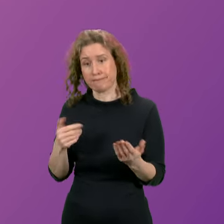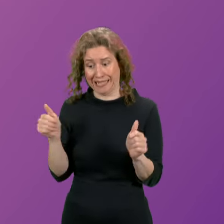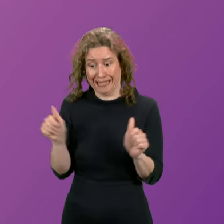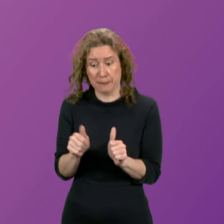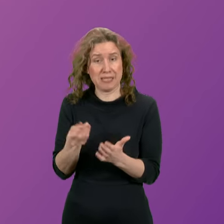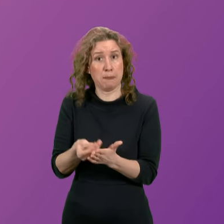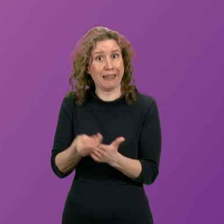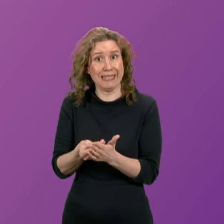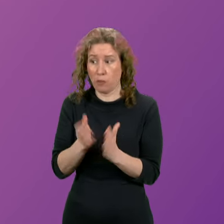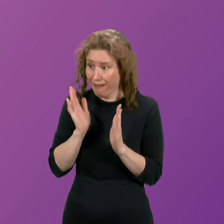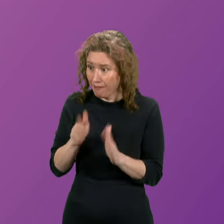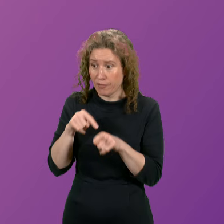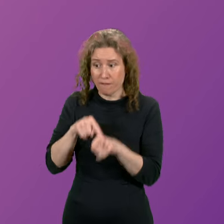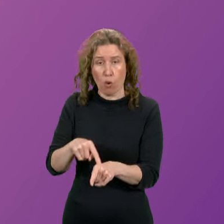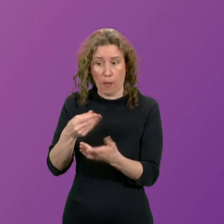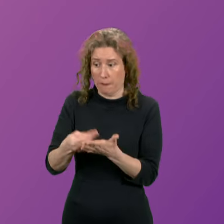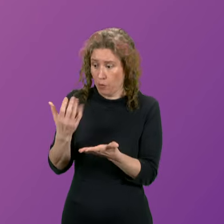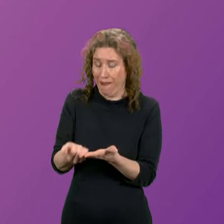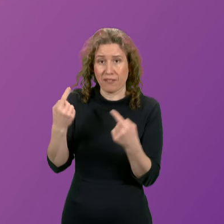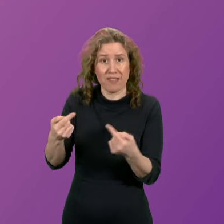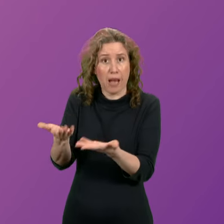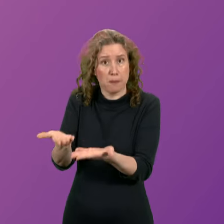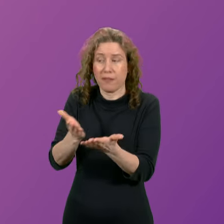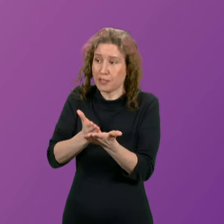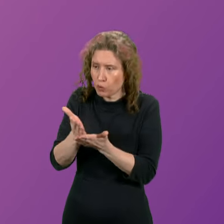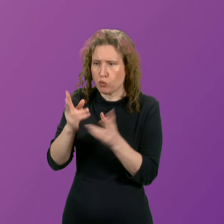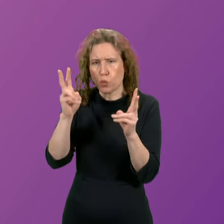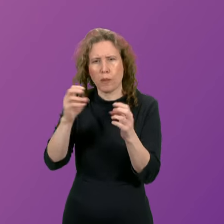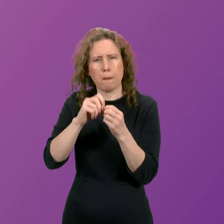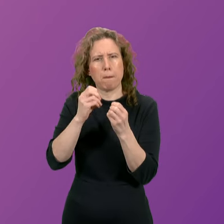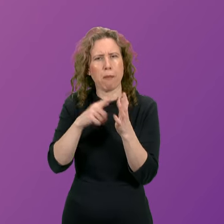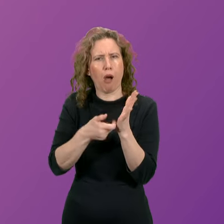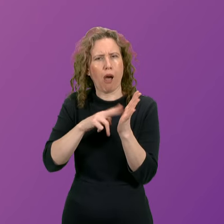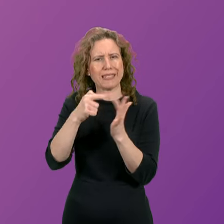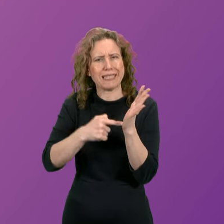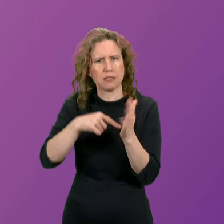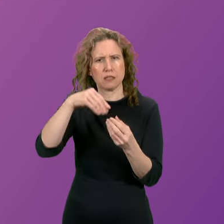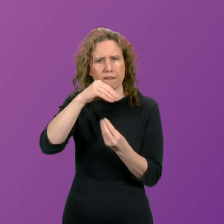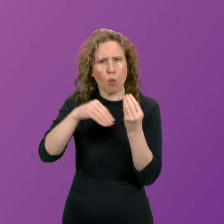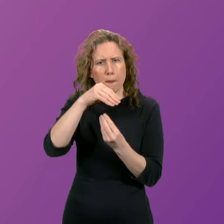are made available to us through the Barnett formula and the funding of the public purse.